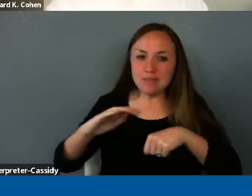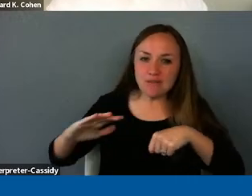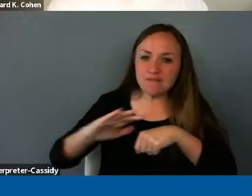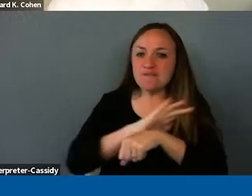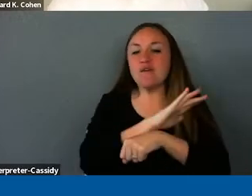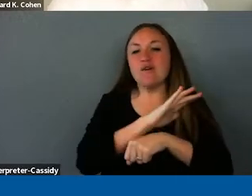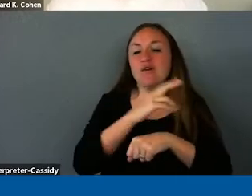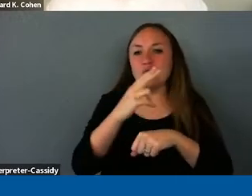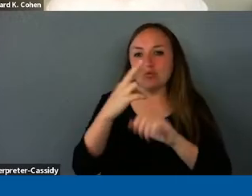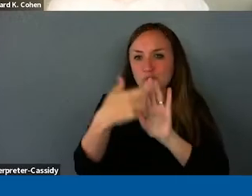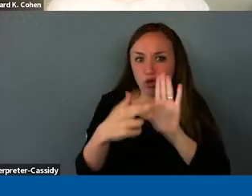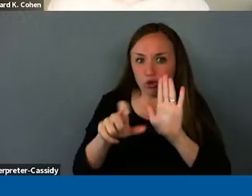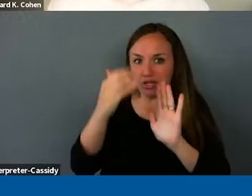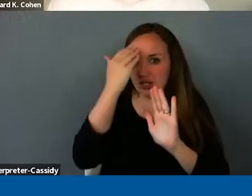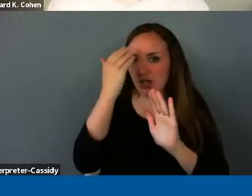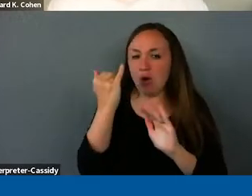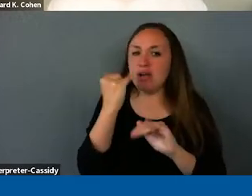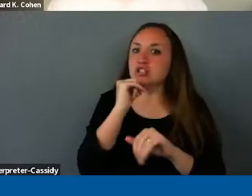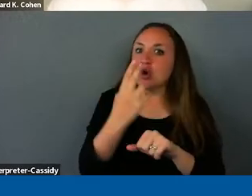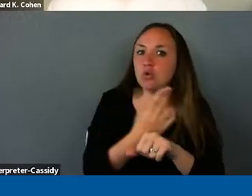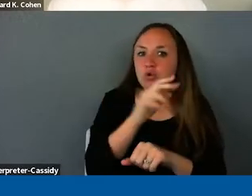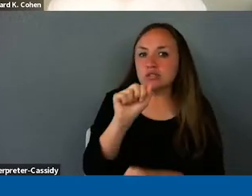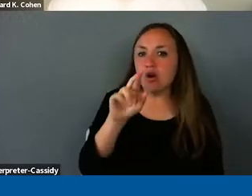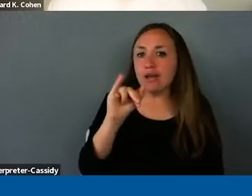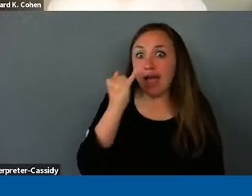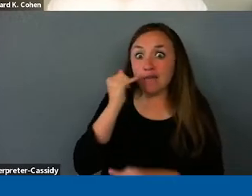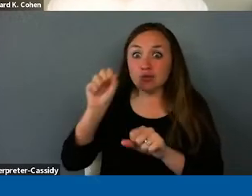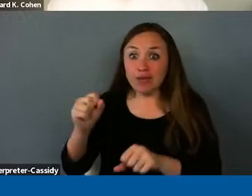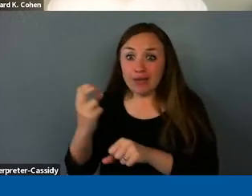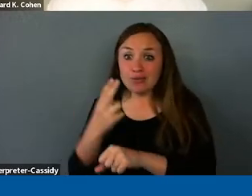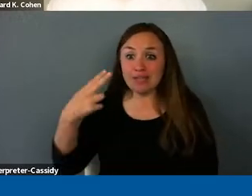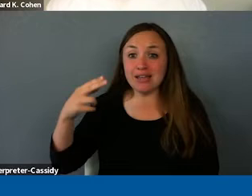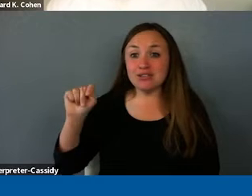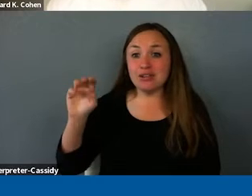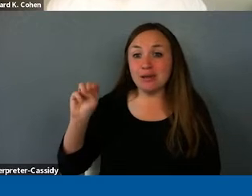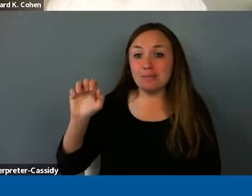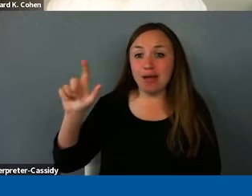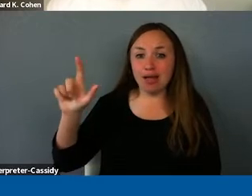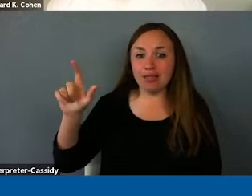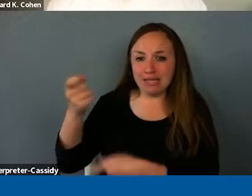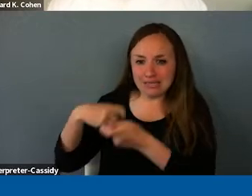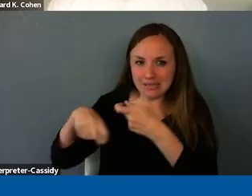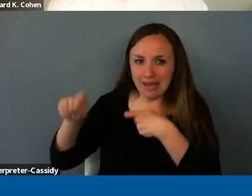don't use ARIA if you can use HTML instead. The second part is almost always left off